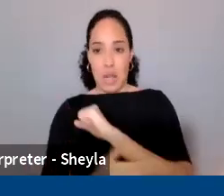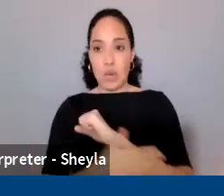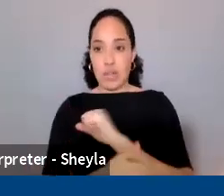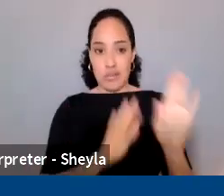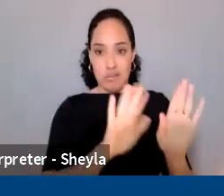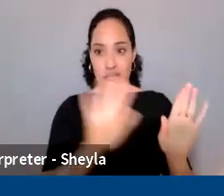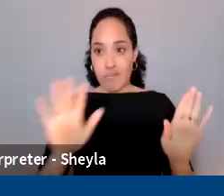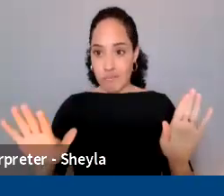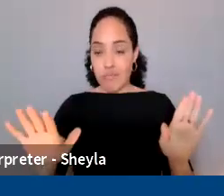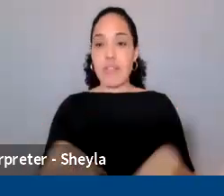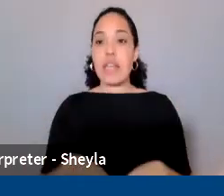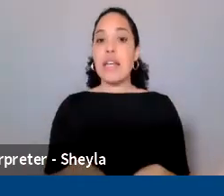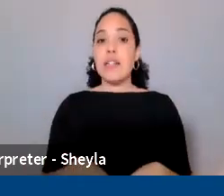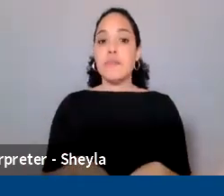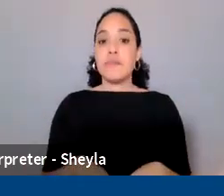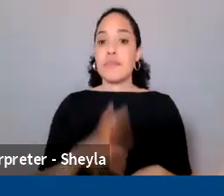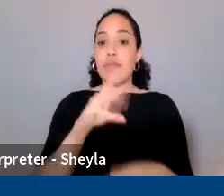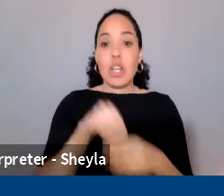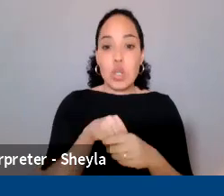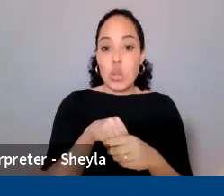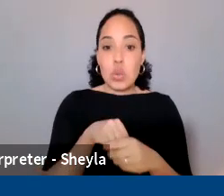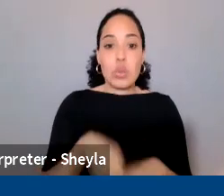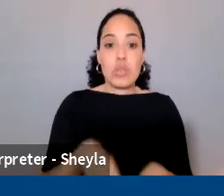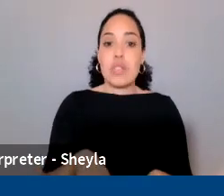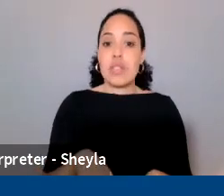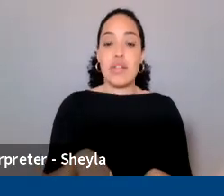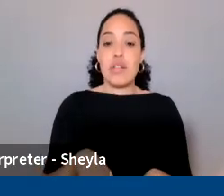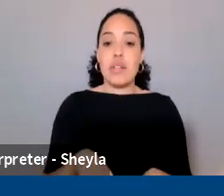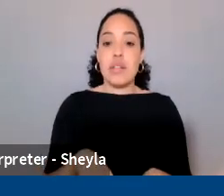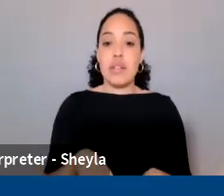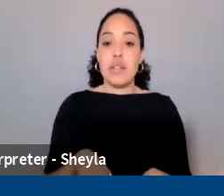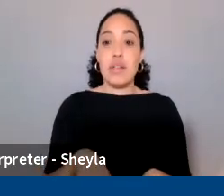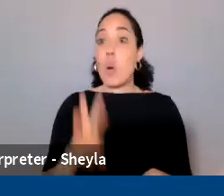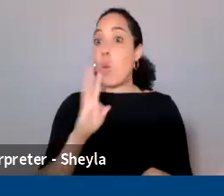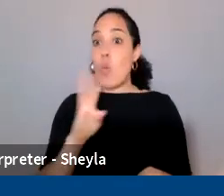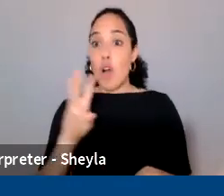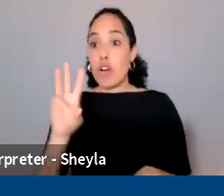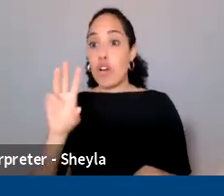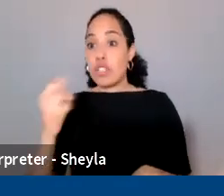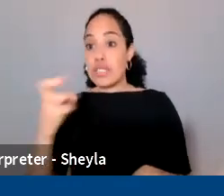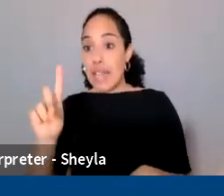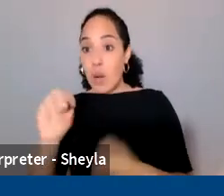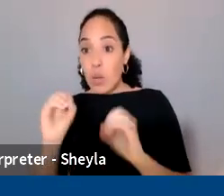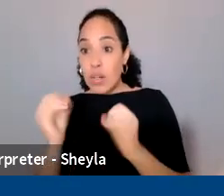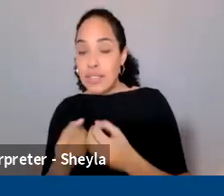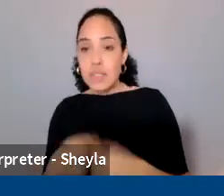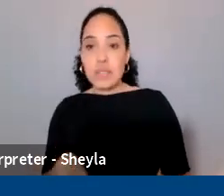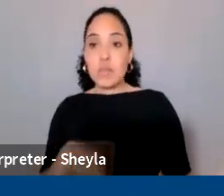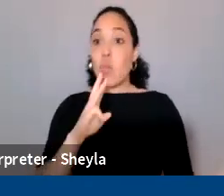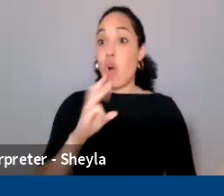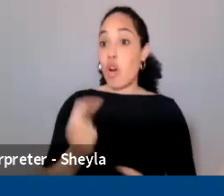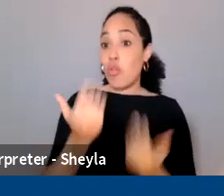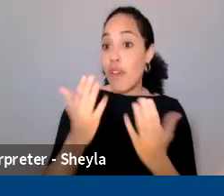not just counties but watershed um organizations water providers um you know other nonprofits other